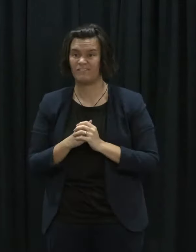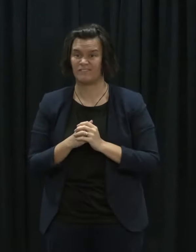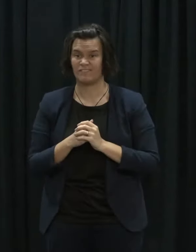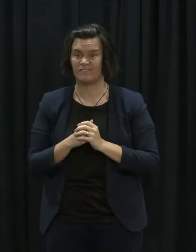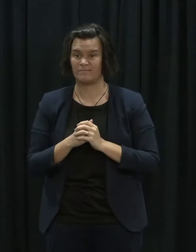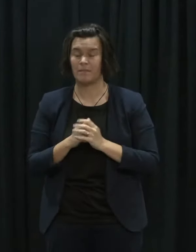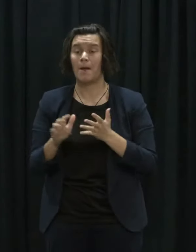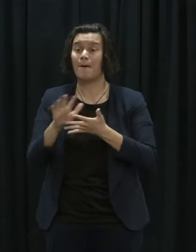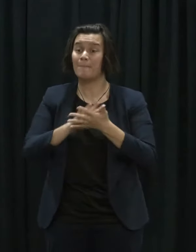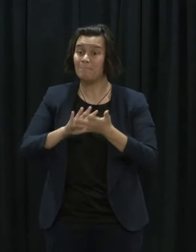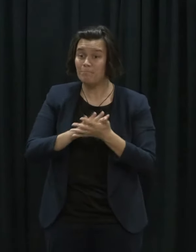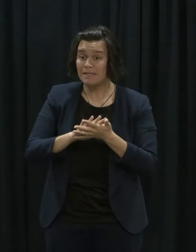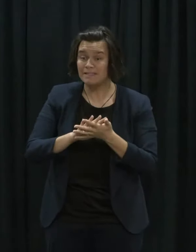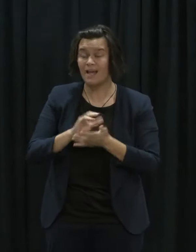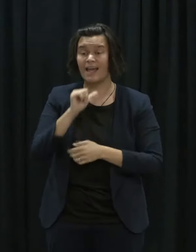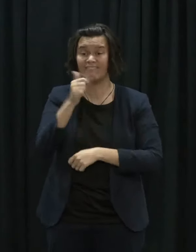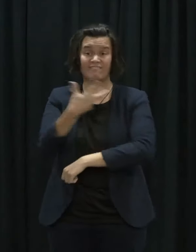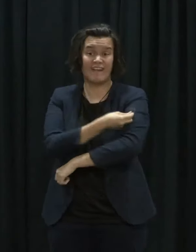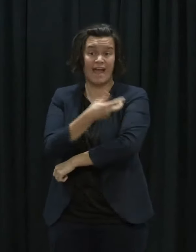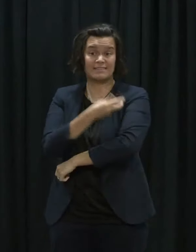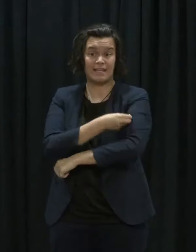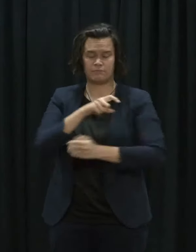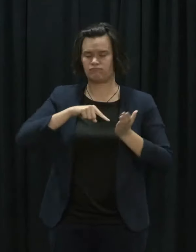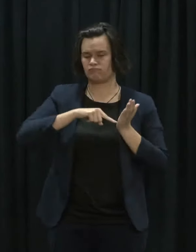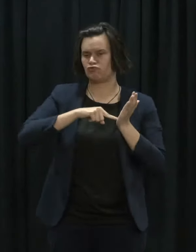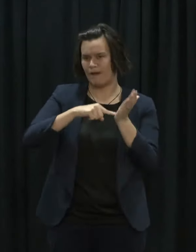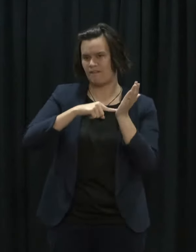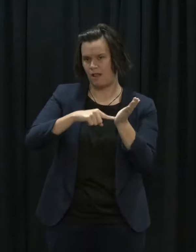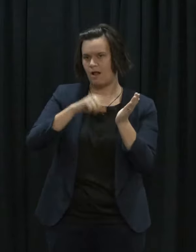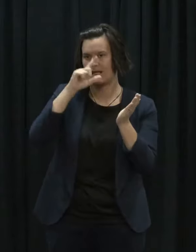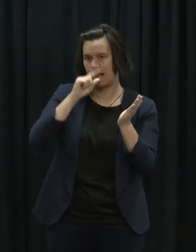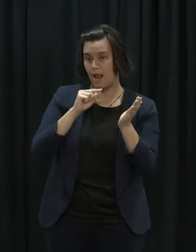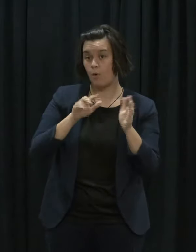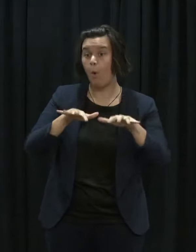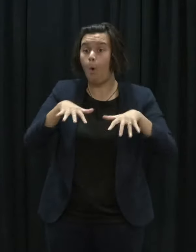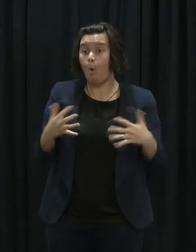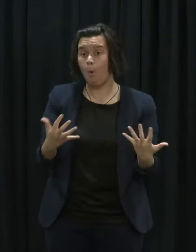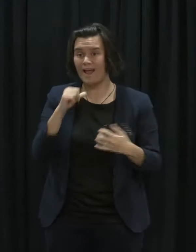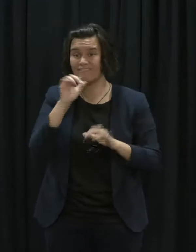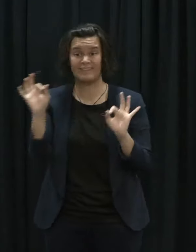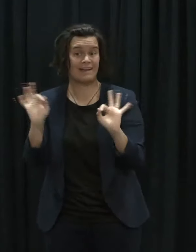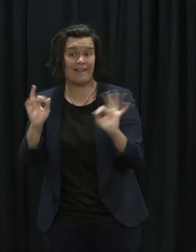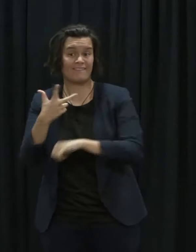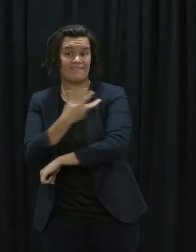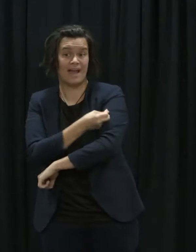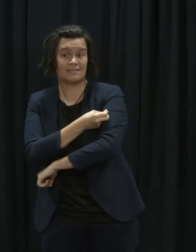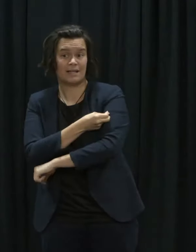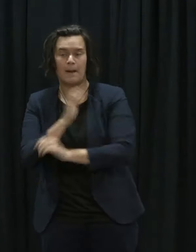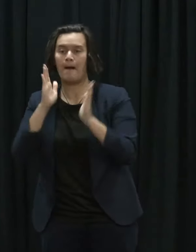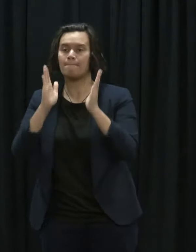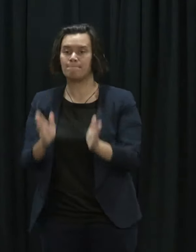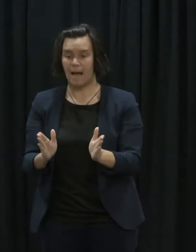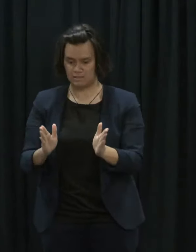containing the Delta outbreak the past four months changes. Those unvaccinated can also